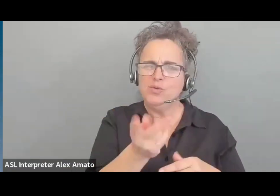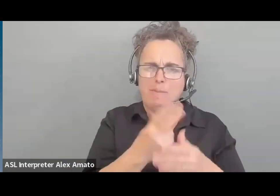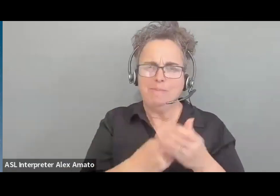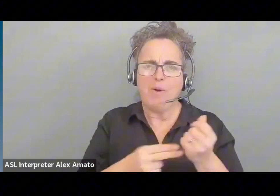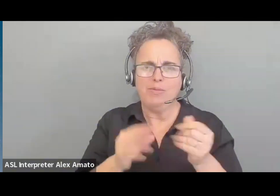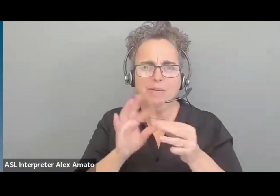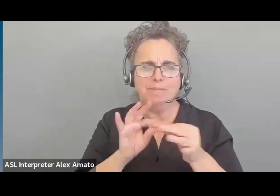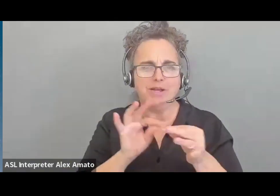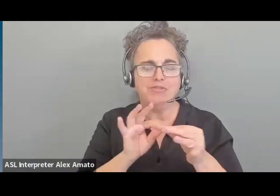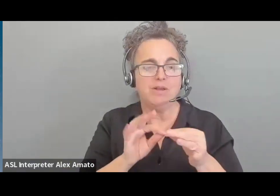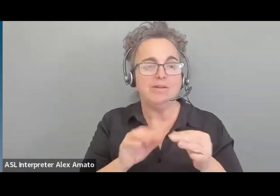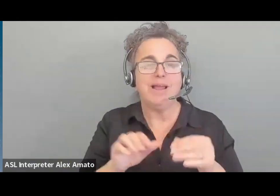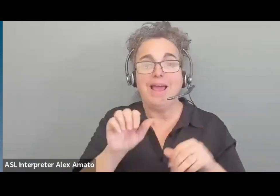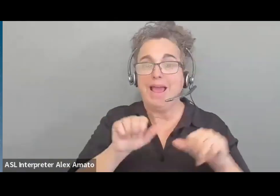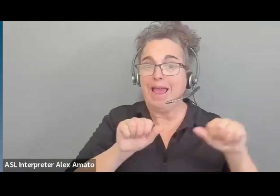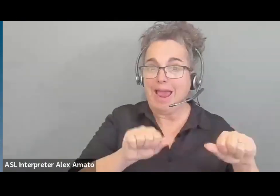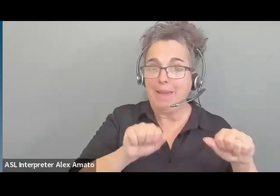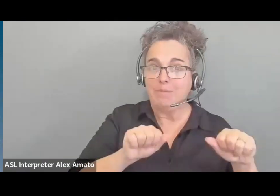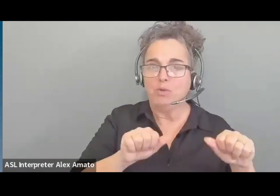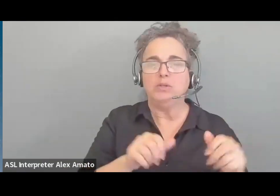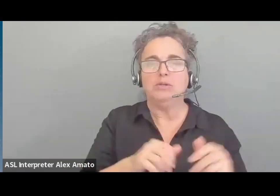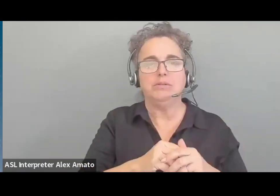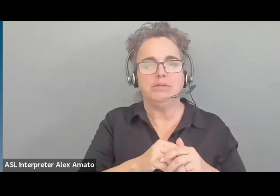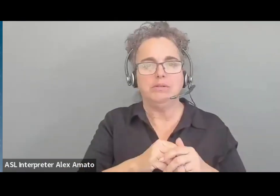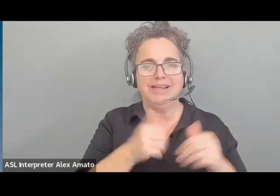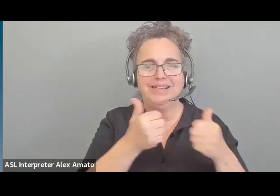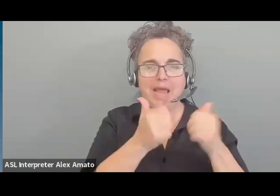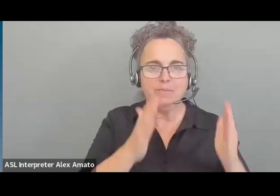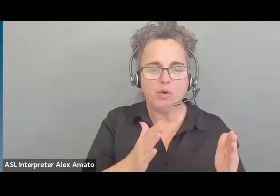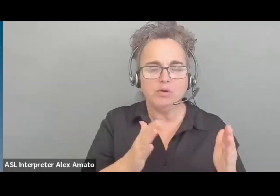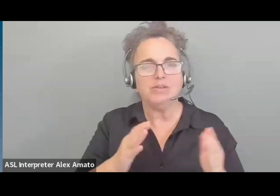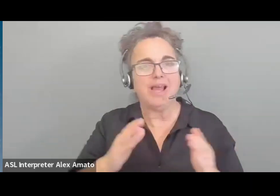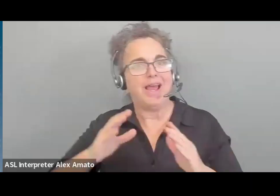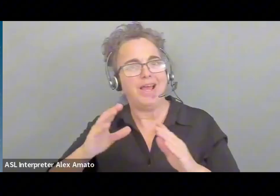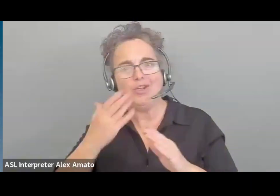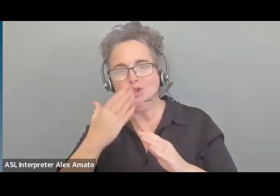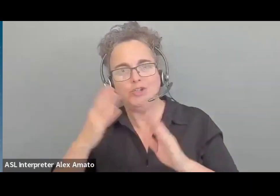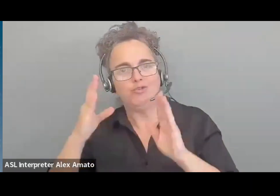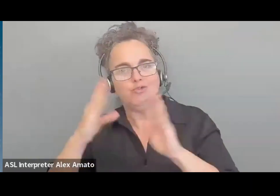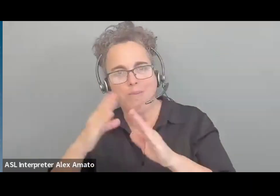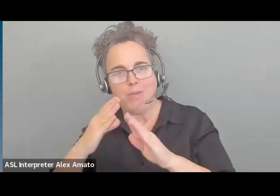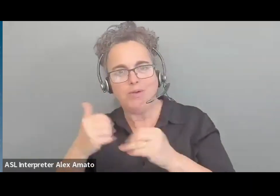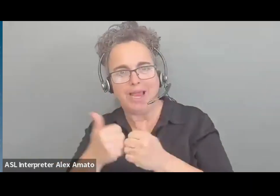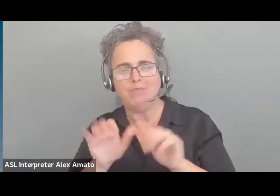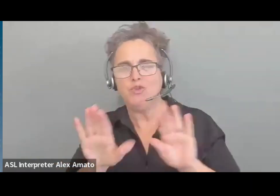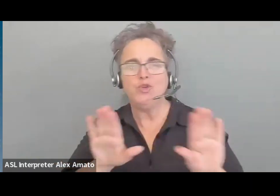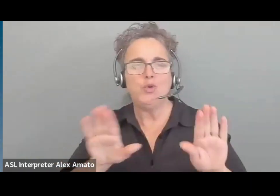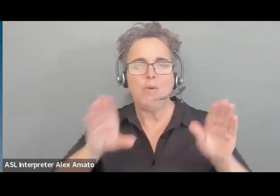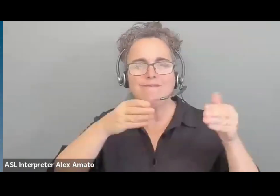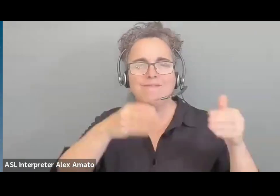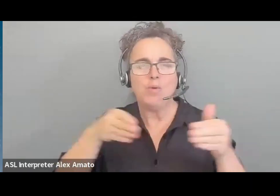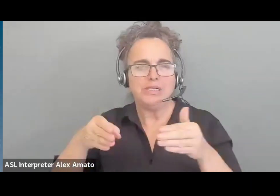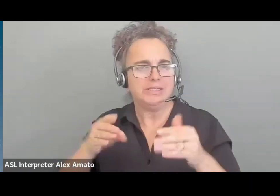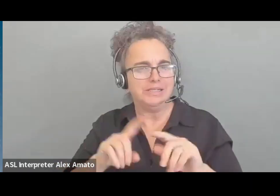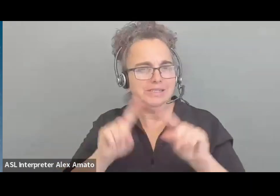and Good Trouble games work in different parts of the gaming world, right? How do you, do your roles differ